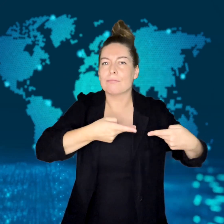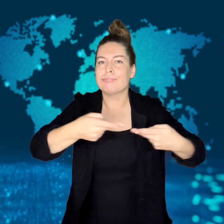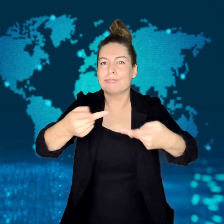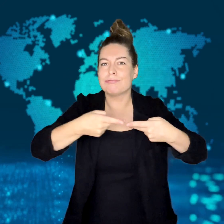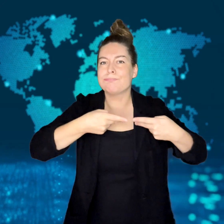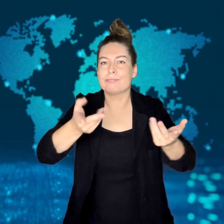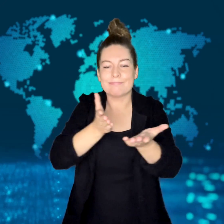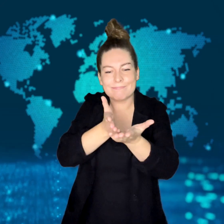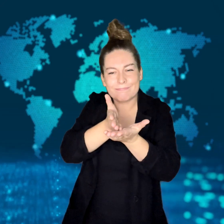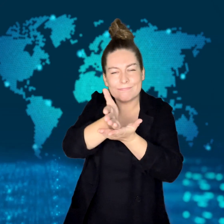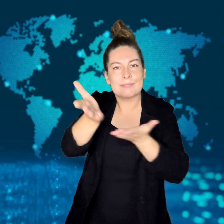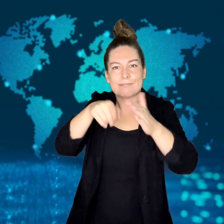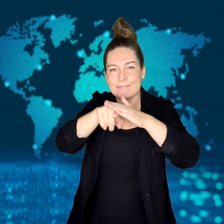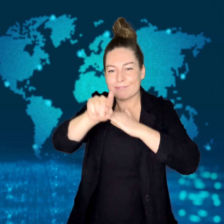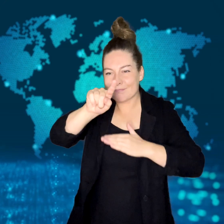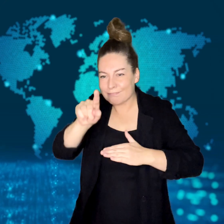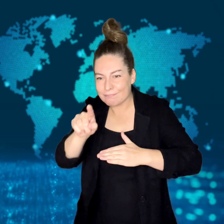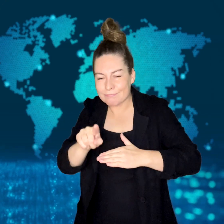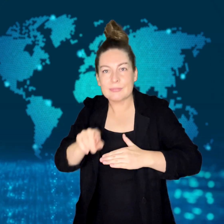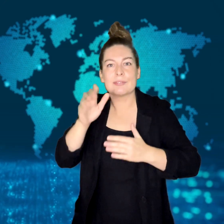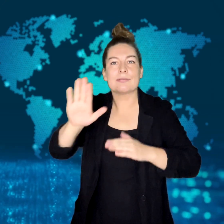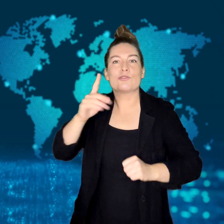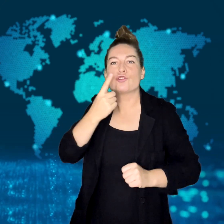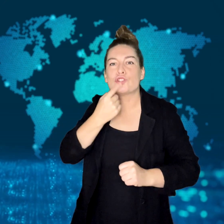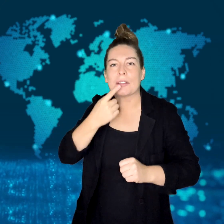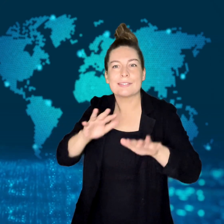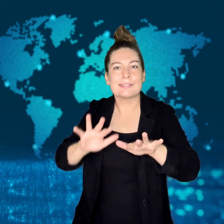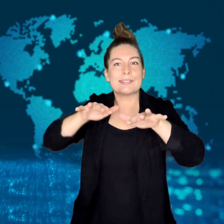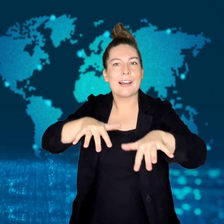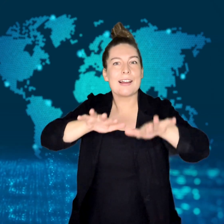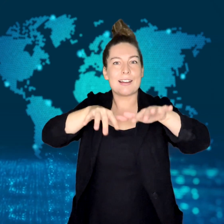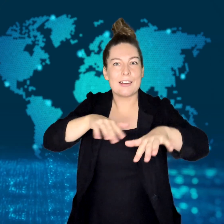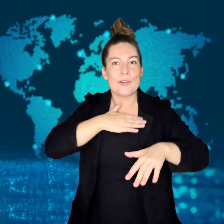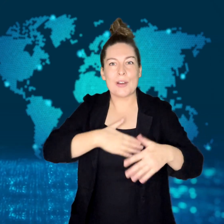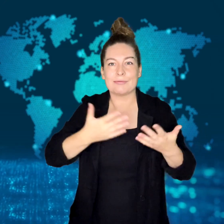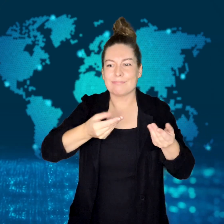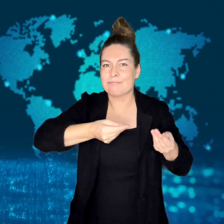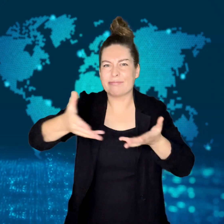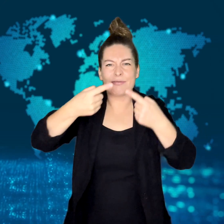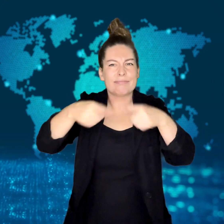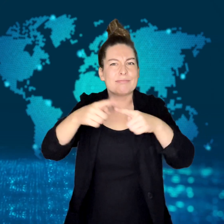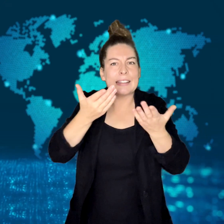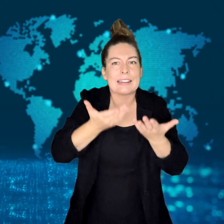suspending all travel through the Red Sea. Some have diverted